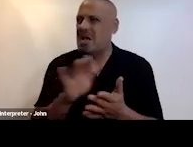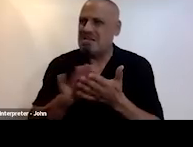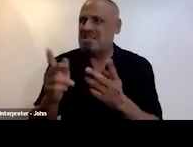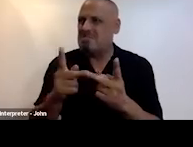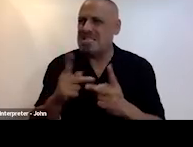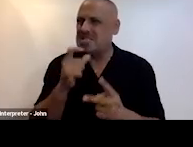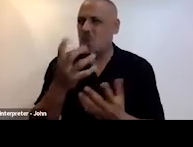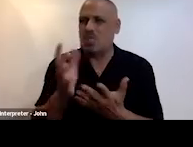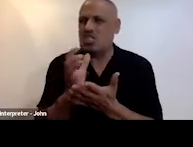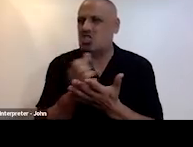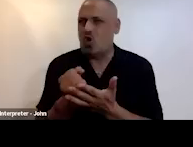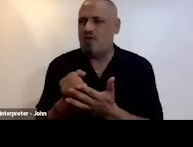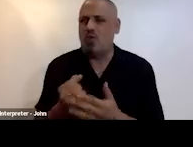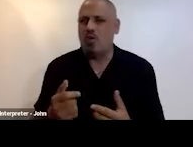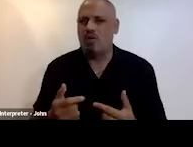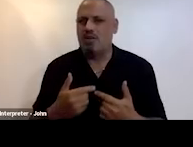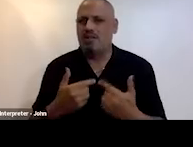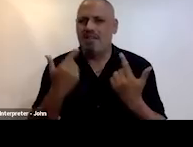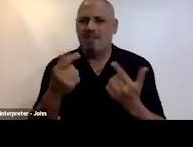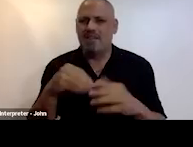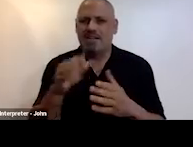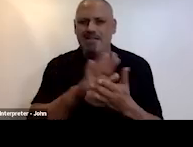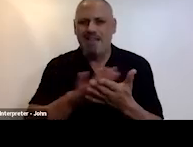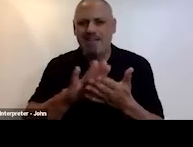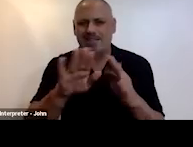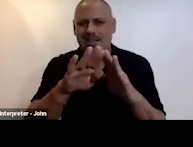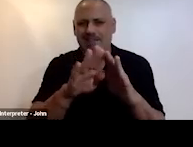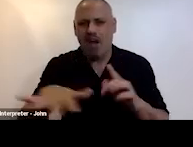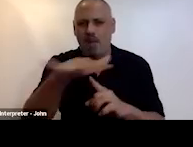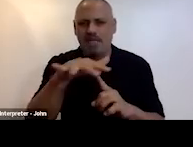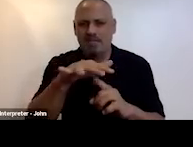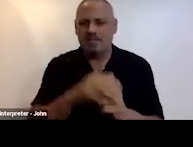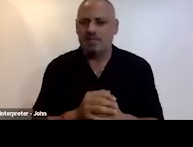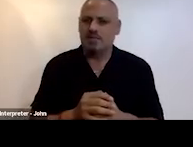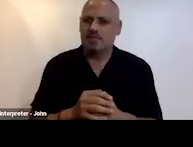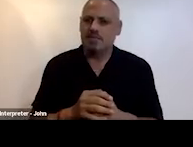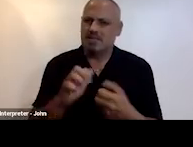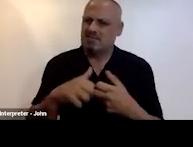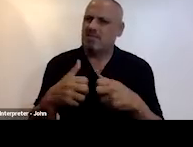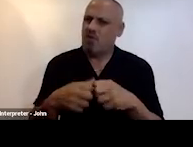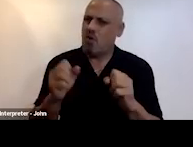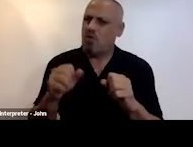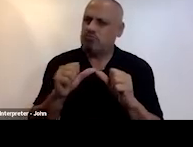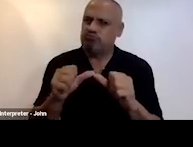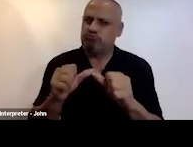or don't deserve to live in a nice environment. And so the difficulty maintaining that is a big challenge,